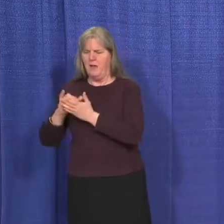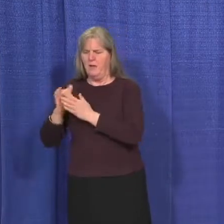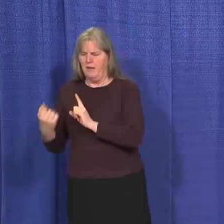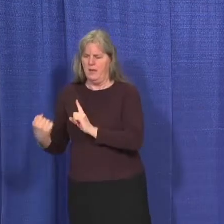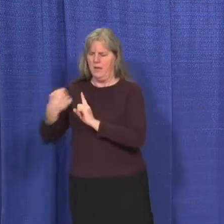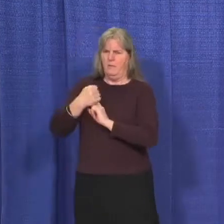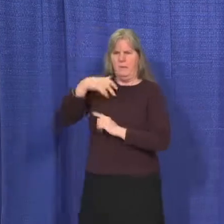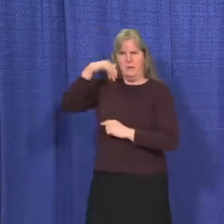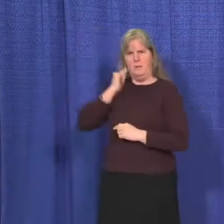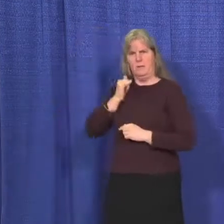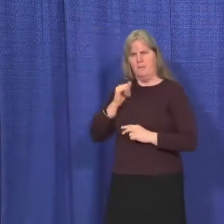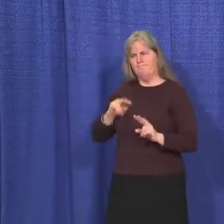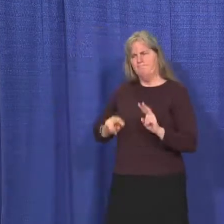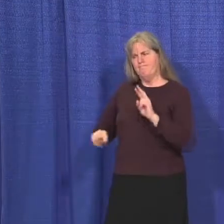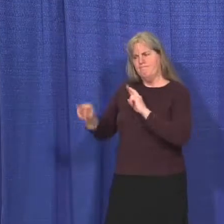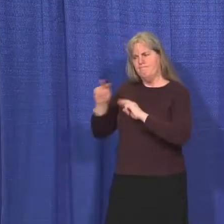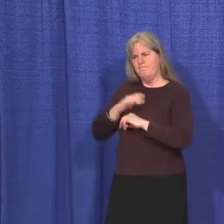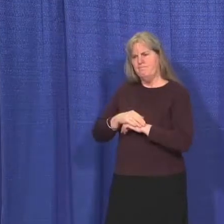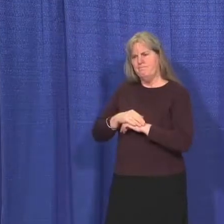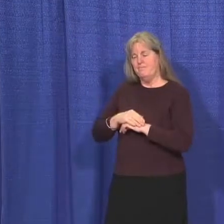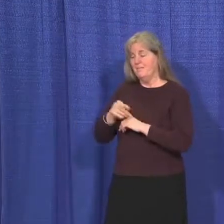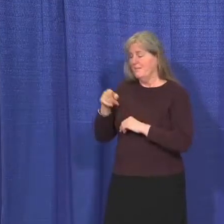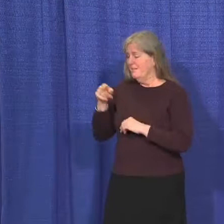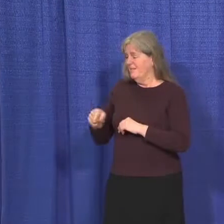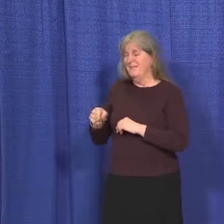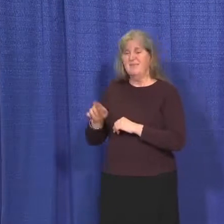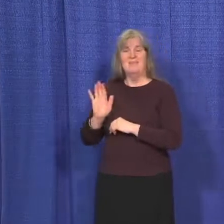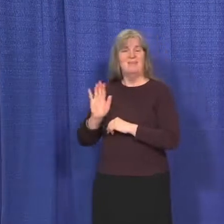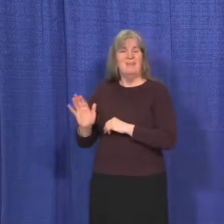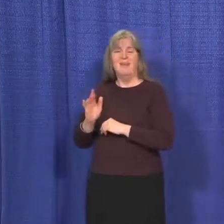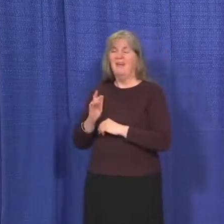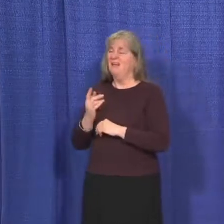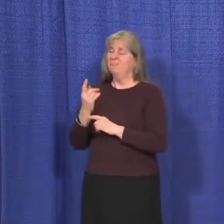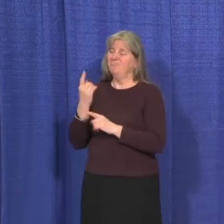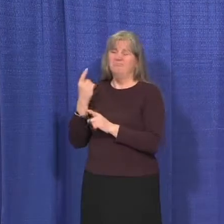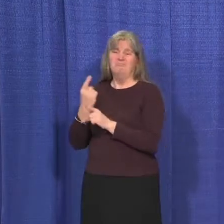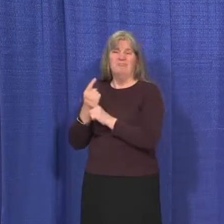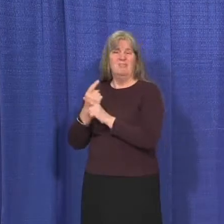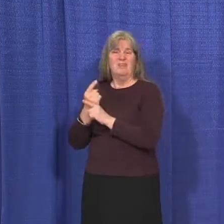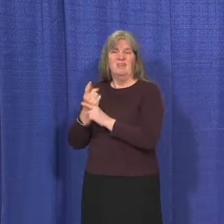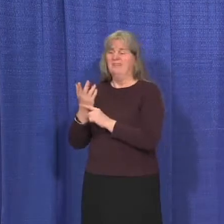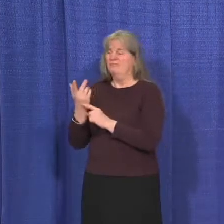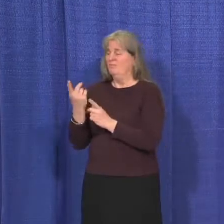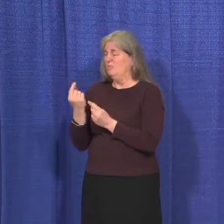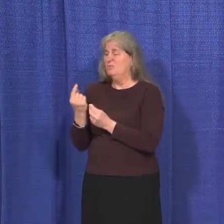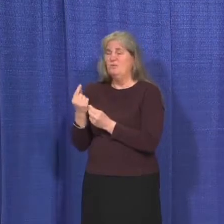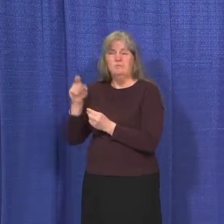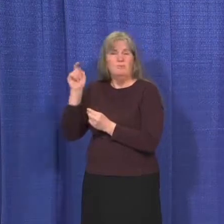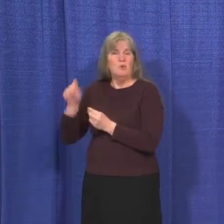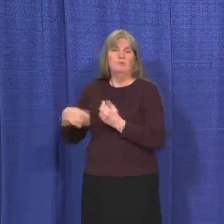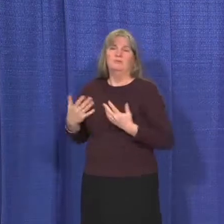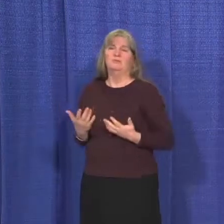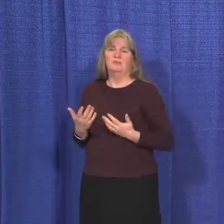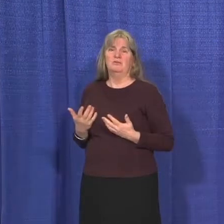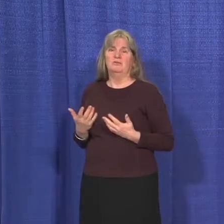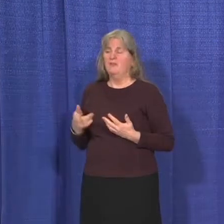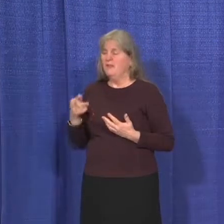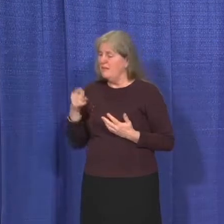to Yukon. Variants are doing exactly what they were predicted to do, perhaps even more so.